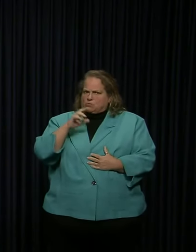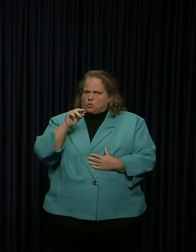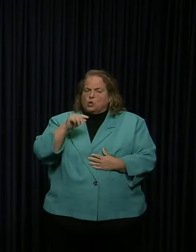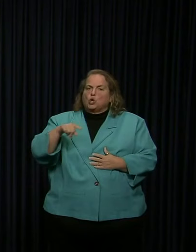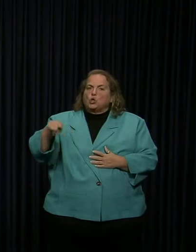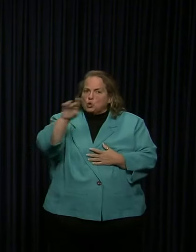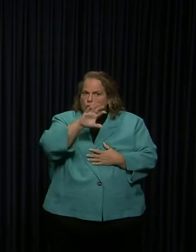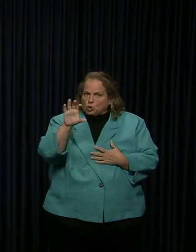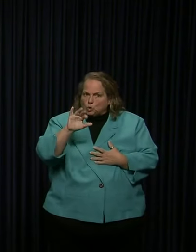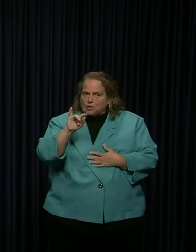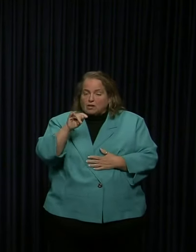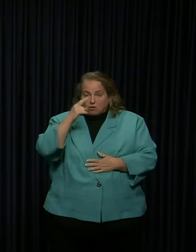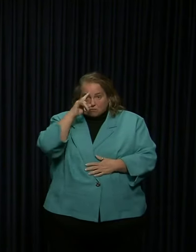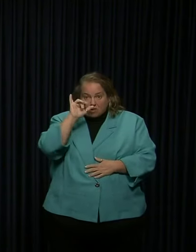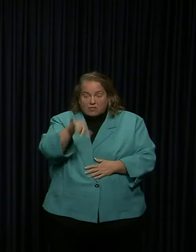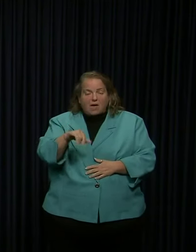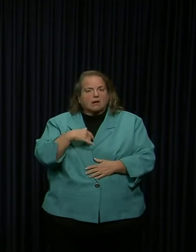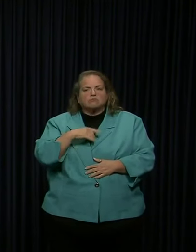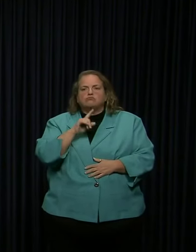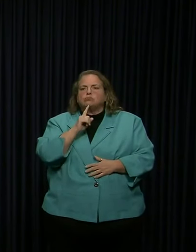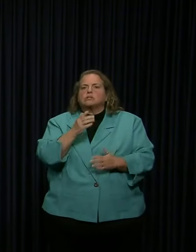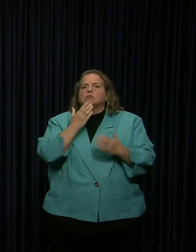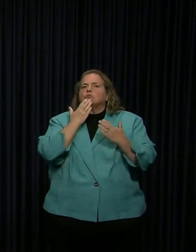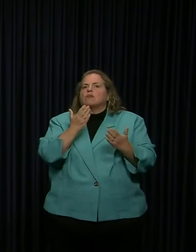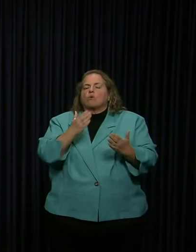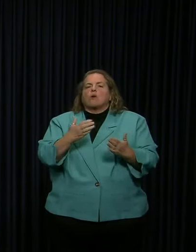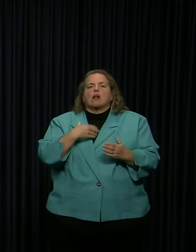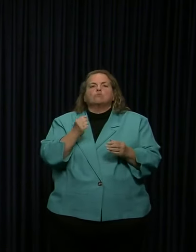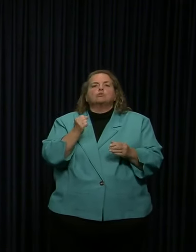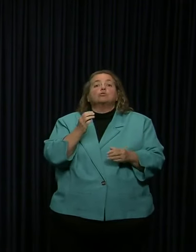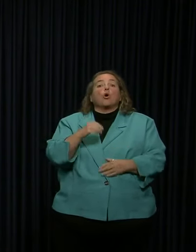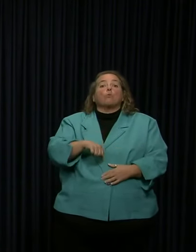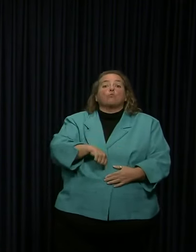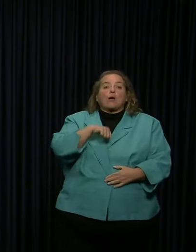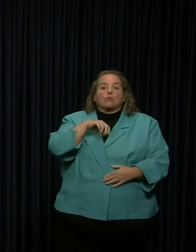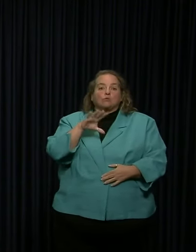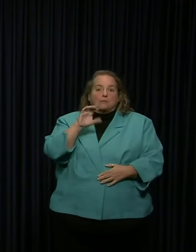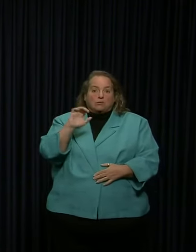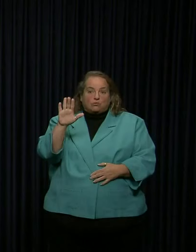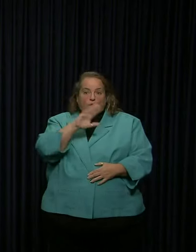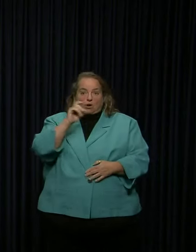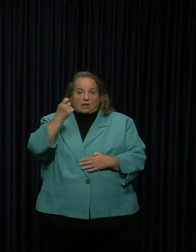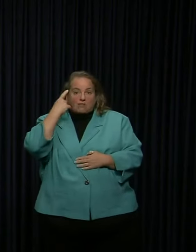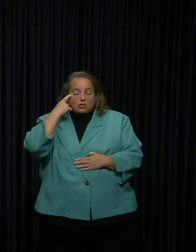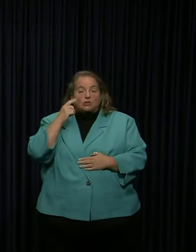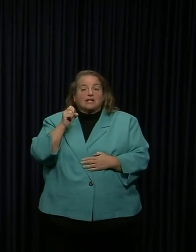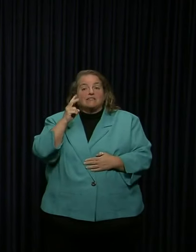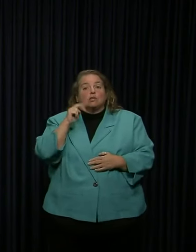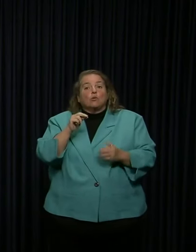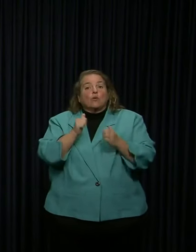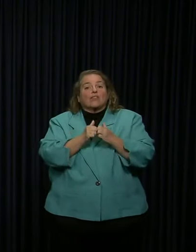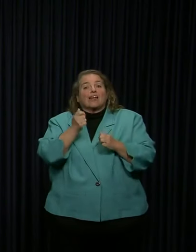IS. WE'RE GOING TO GET THROUGH THIS BECAUSE WE'RE GOING TO FOLLOW THE TEN STEPS THAT WE TALK ABOUT